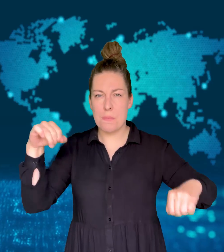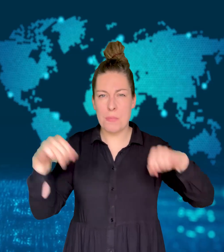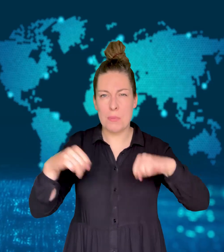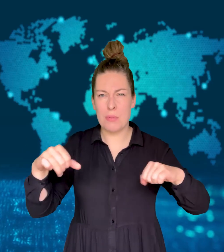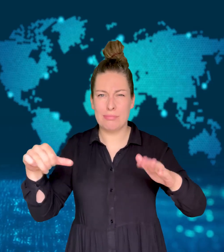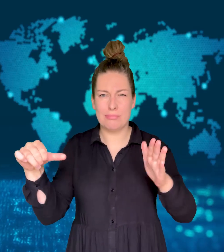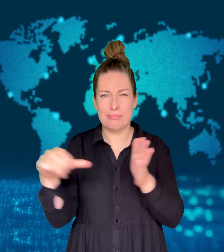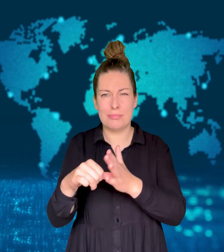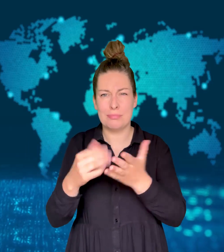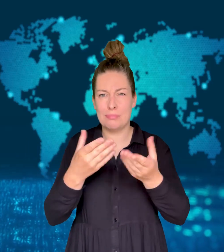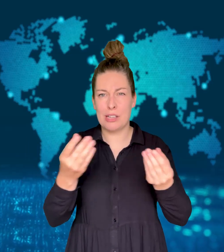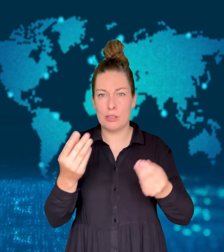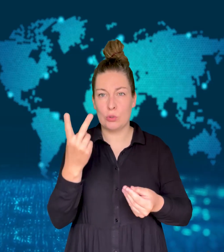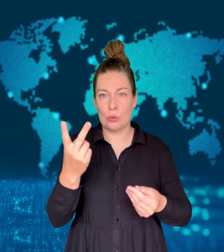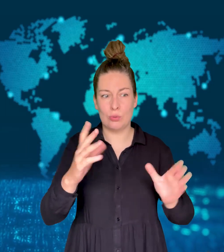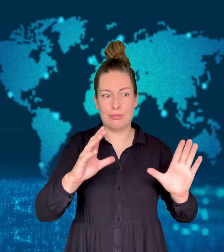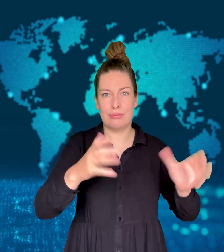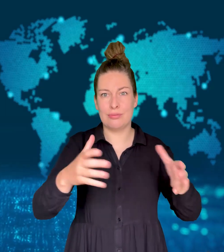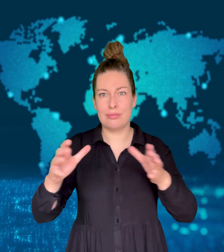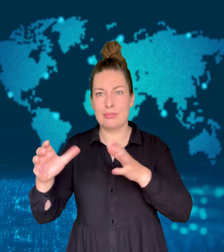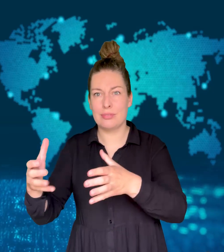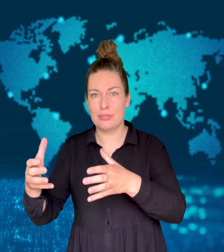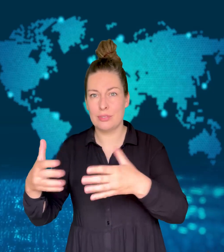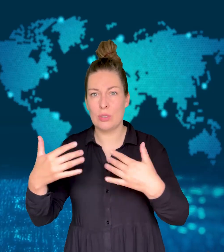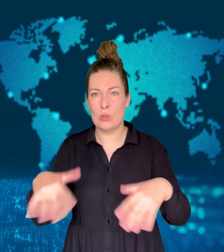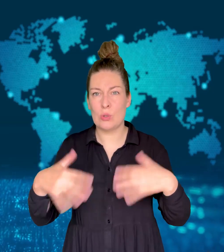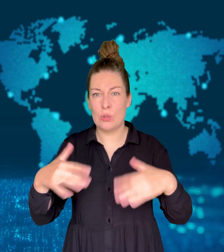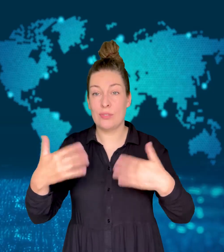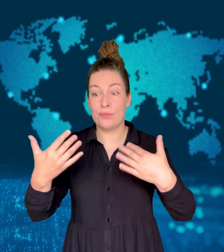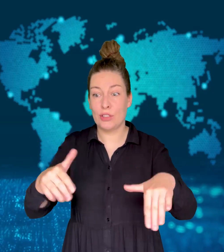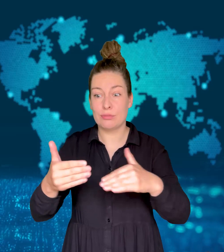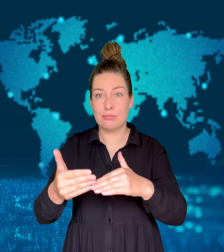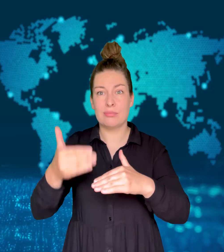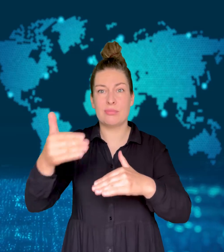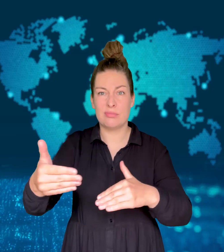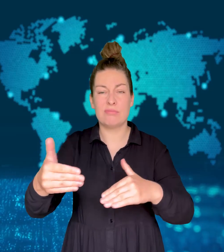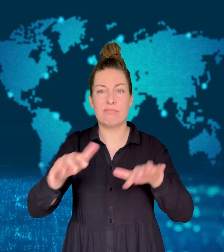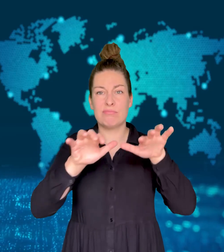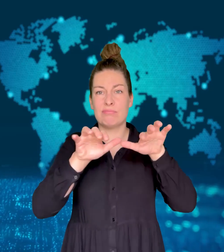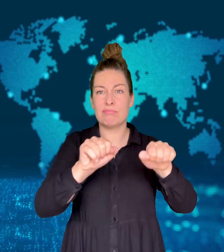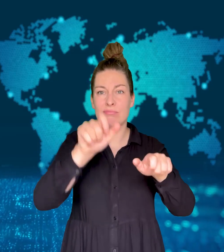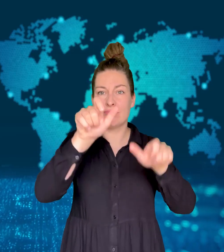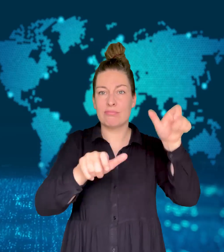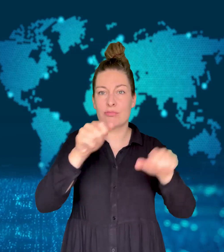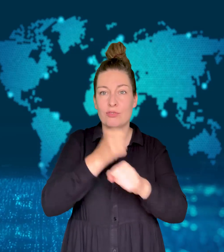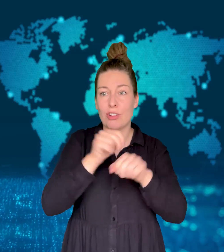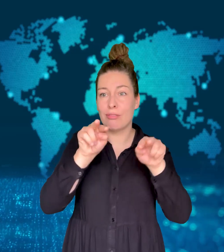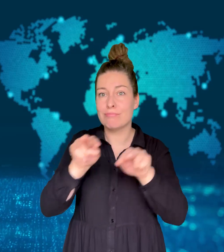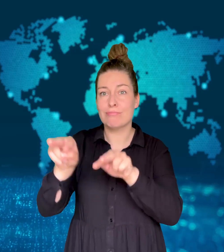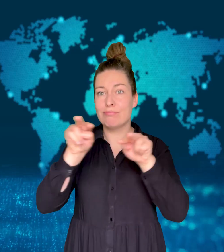in the port city of Guayaquil.